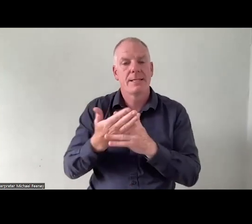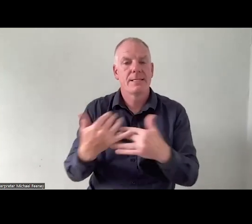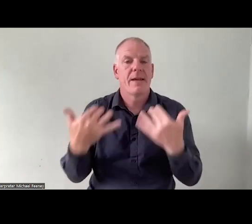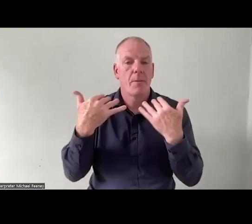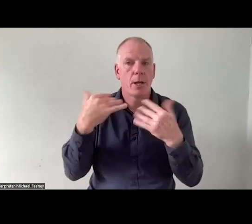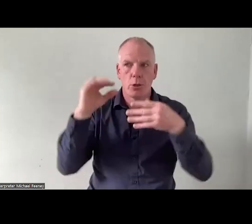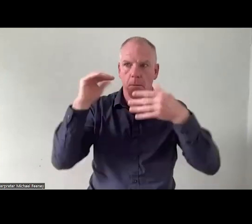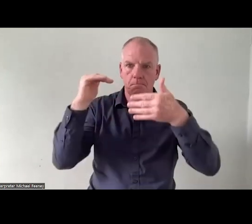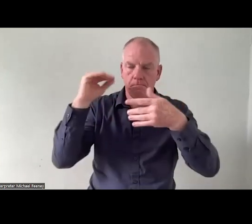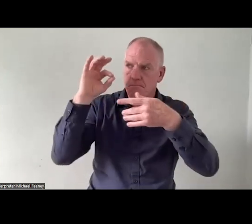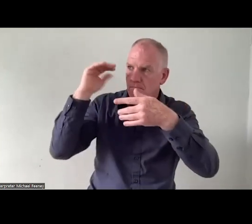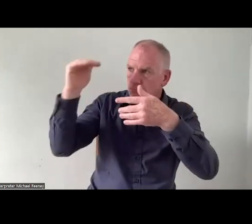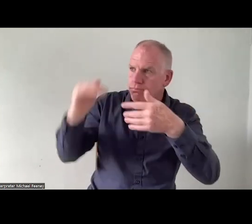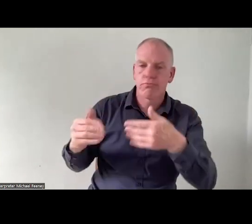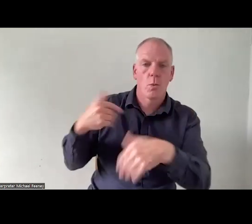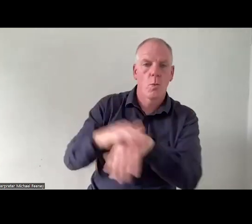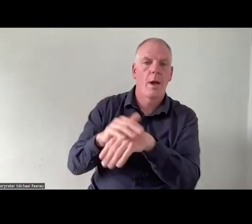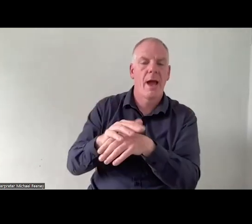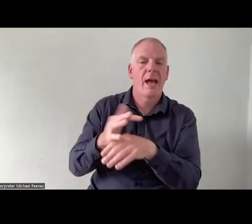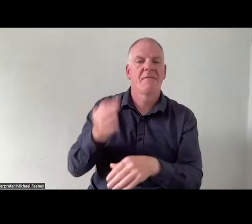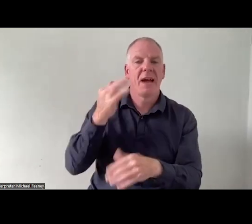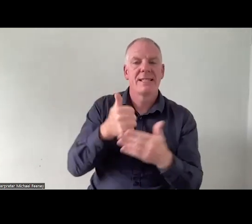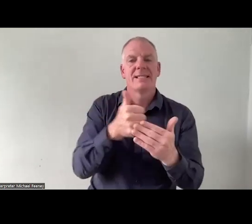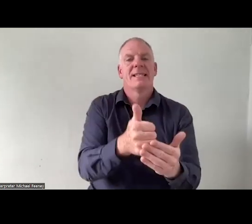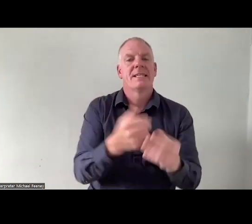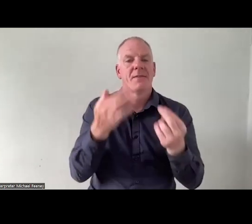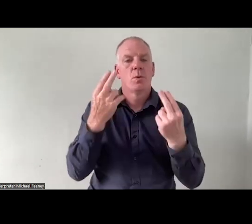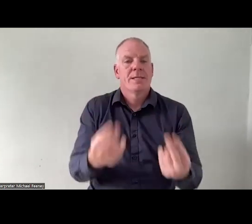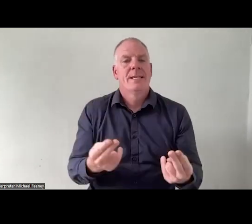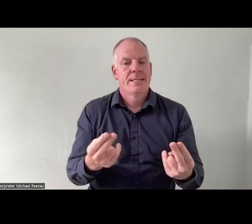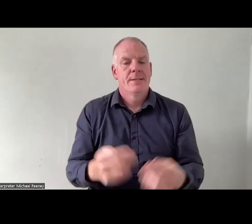and how to get assistance if and when it's required.